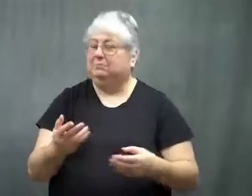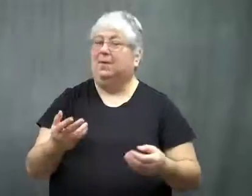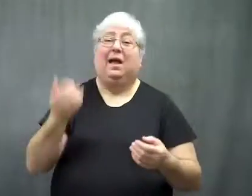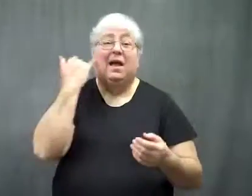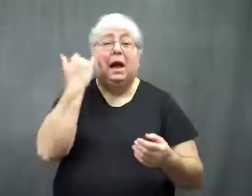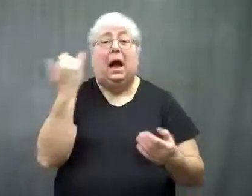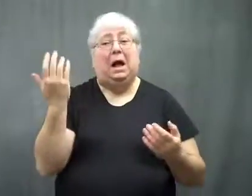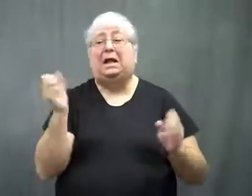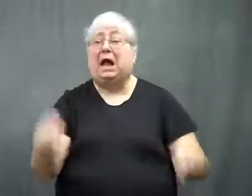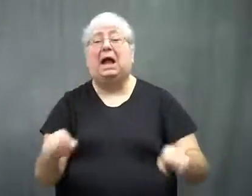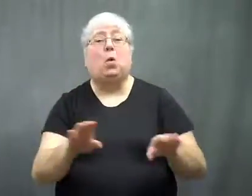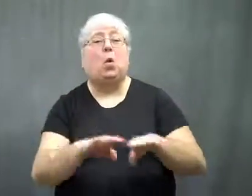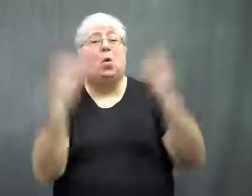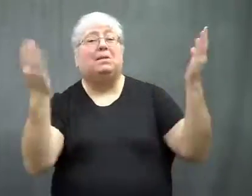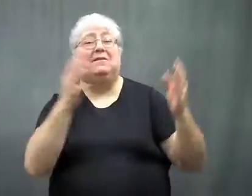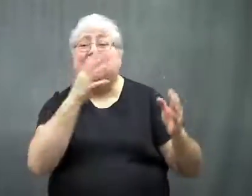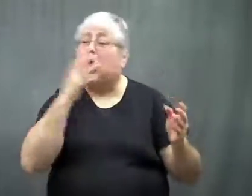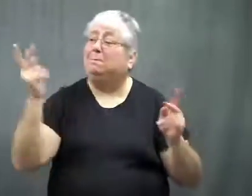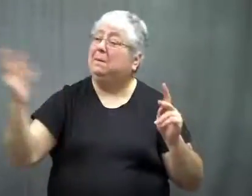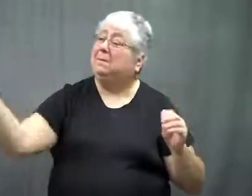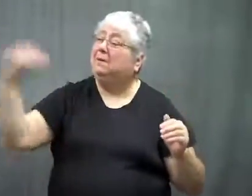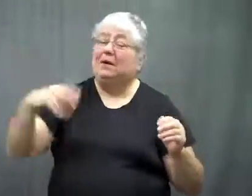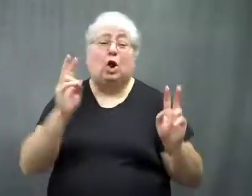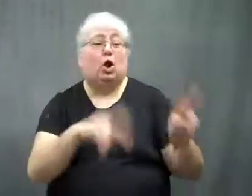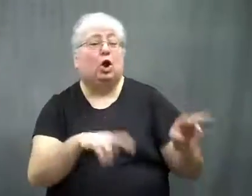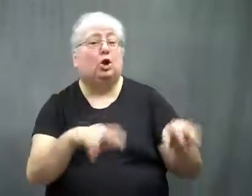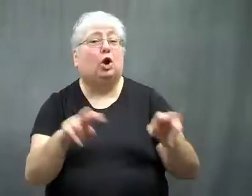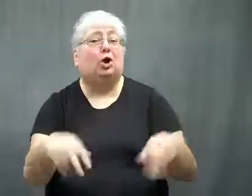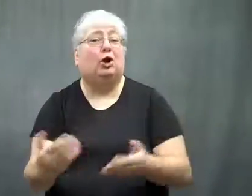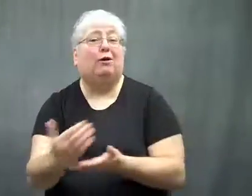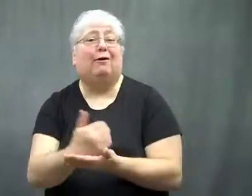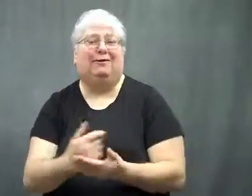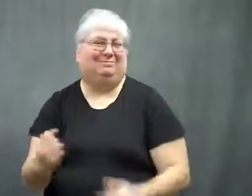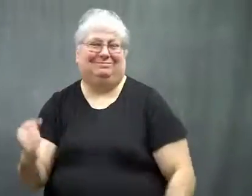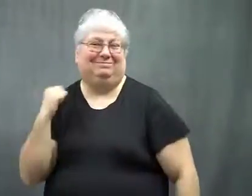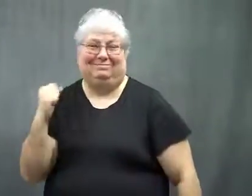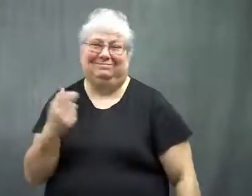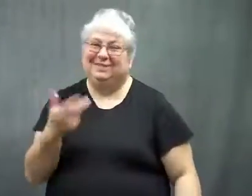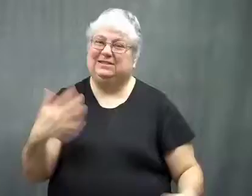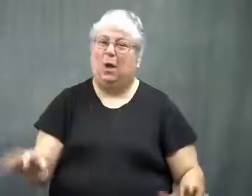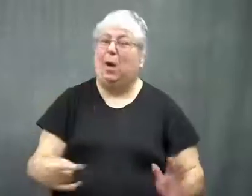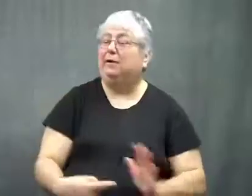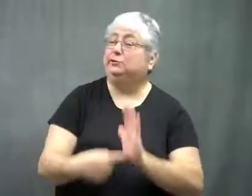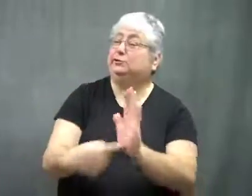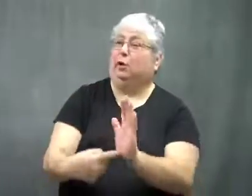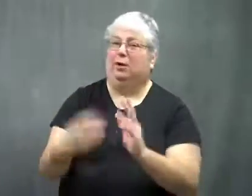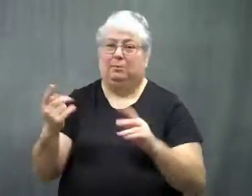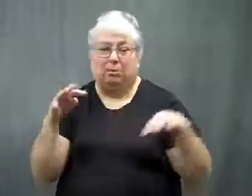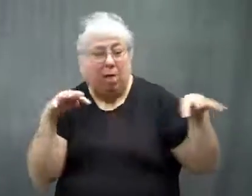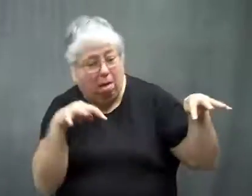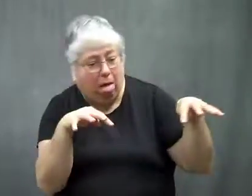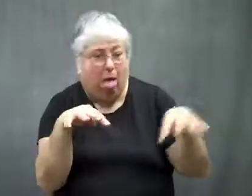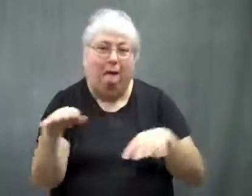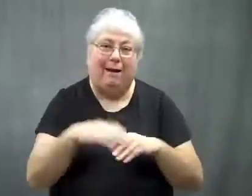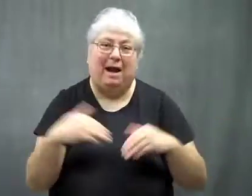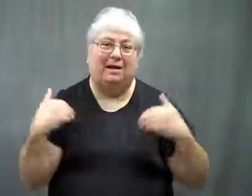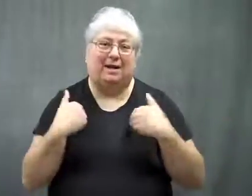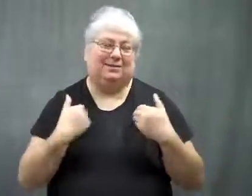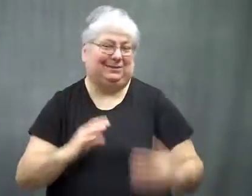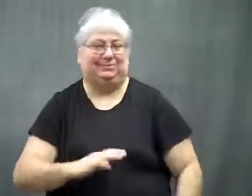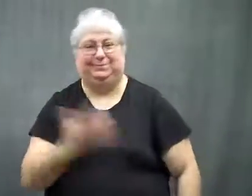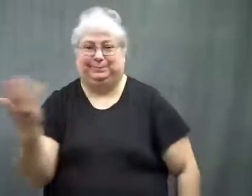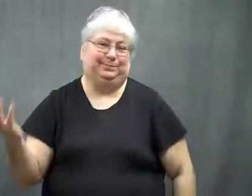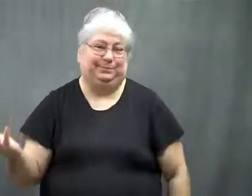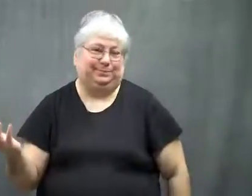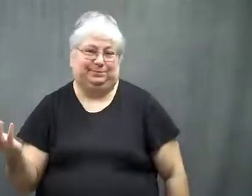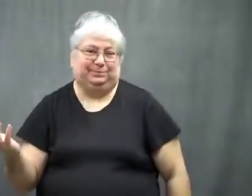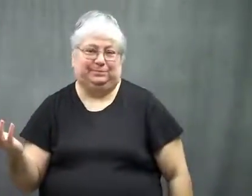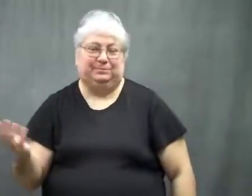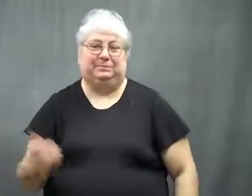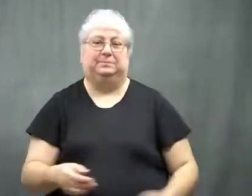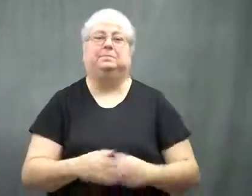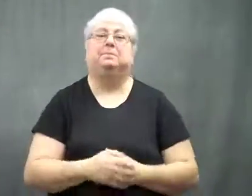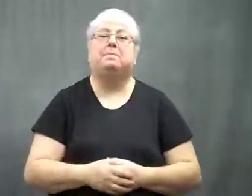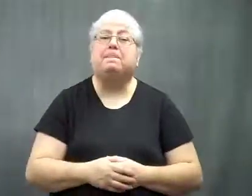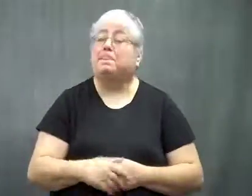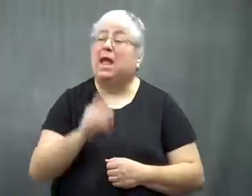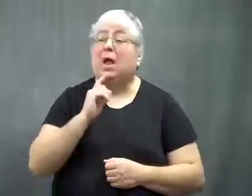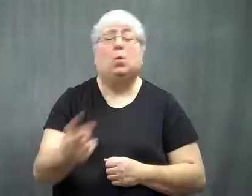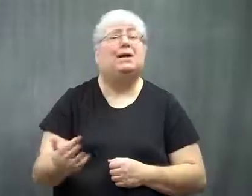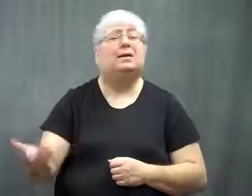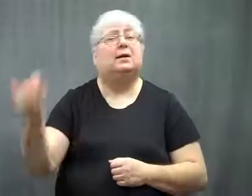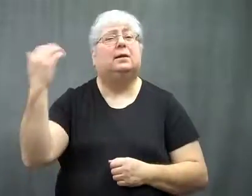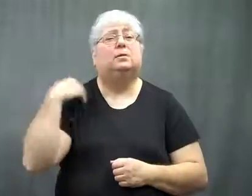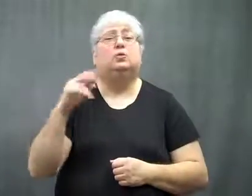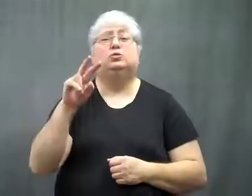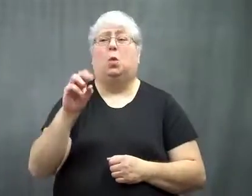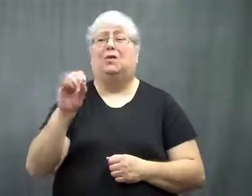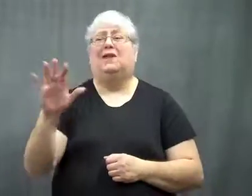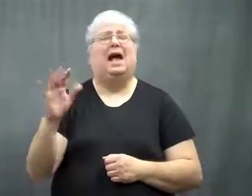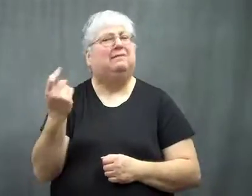They also didn't want to put the animals on display for visitors.